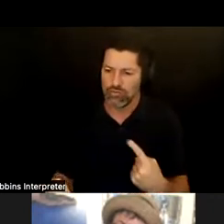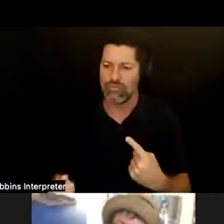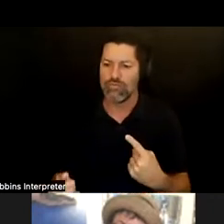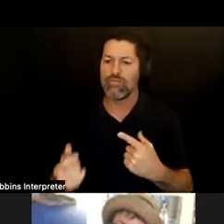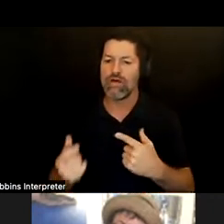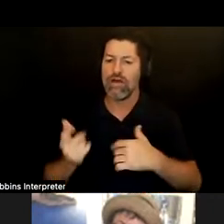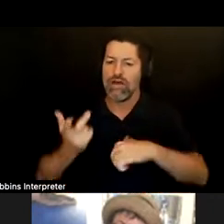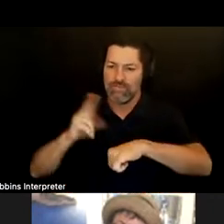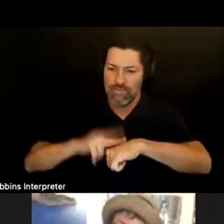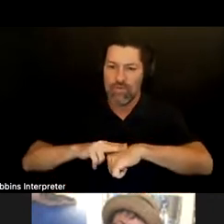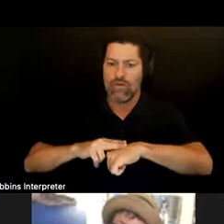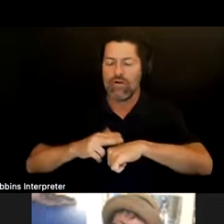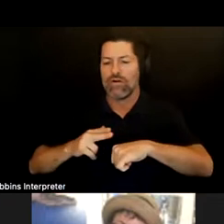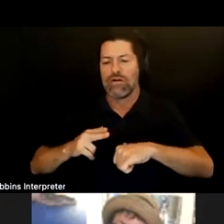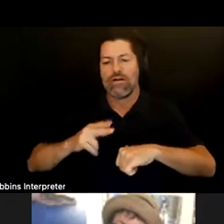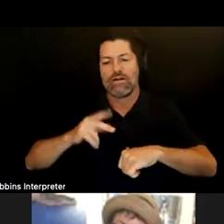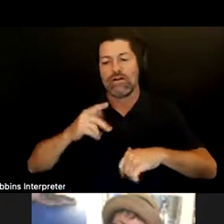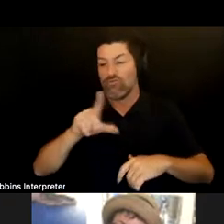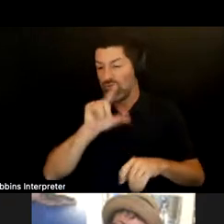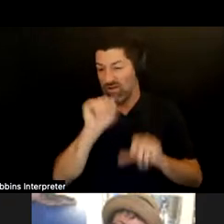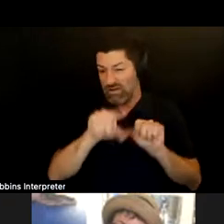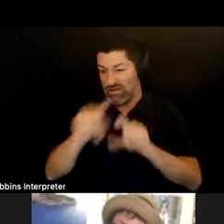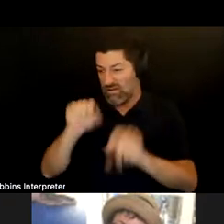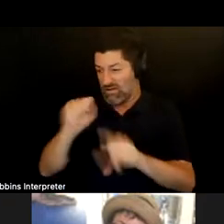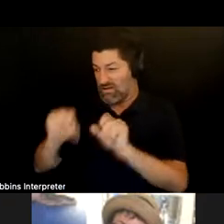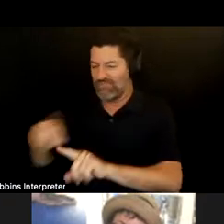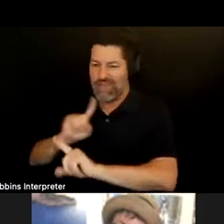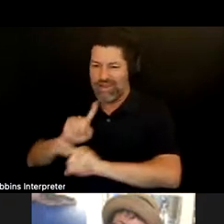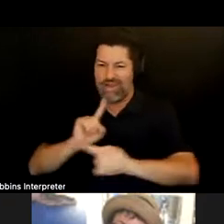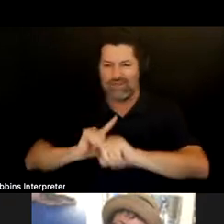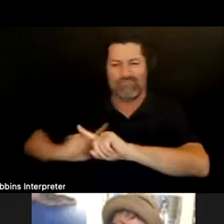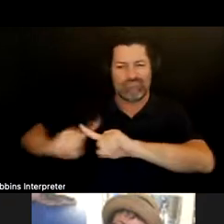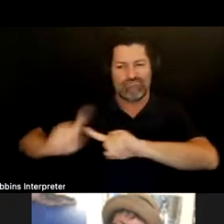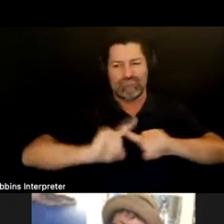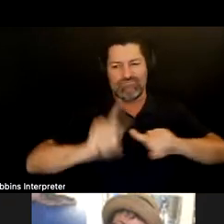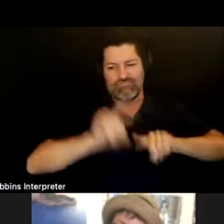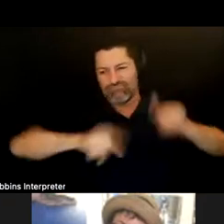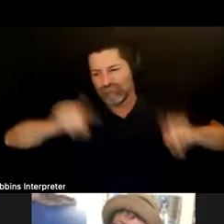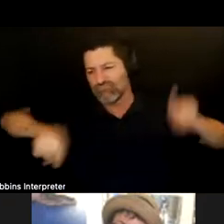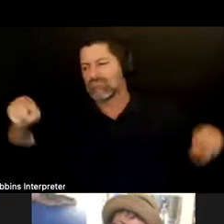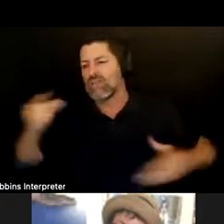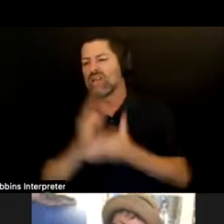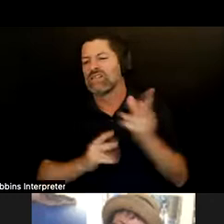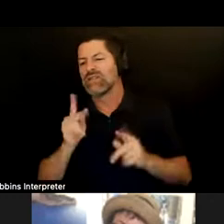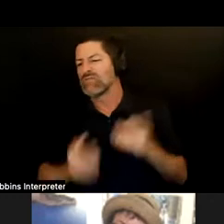many people as you ask, there will be many different answers to that right. 19:28:14 I can imagine that some people did not look forward to piss off.